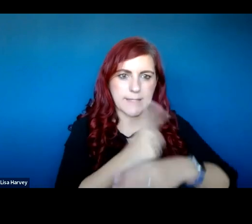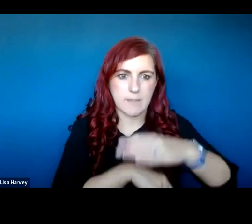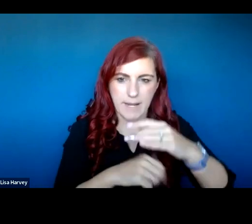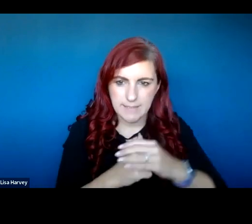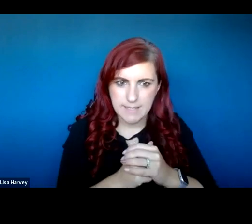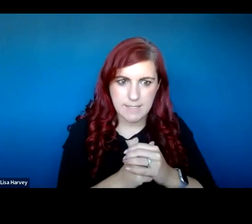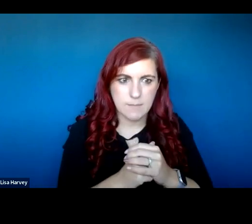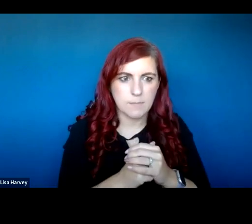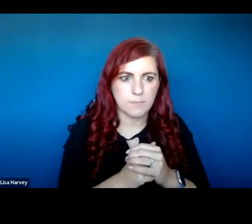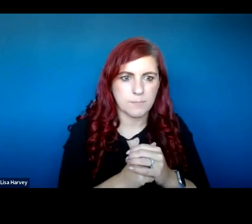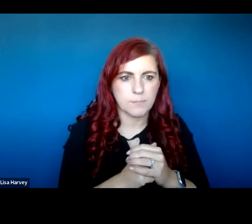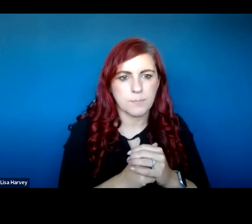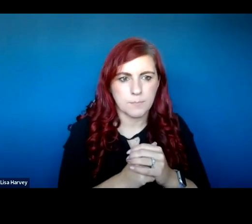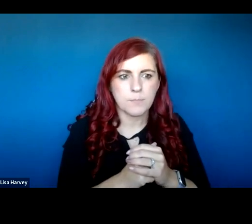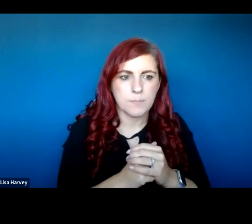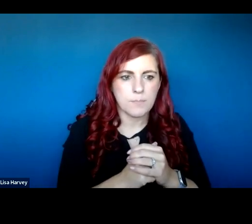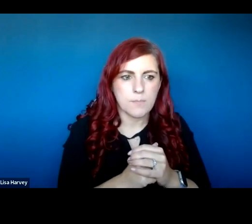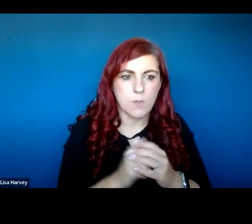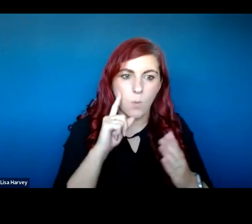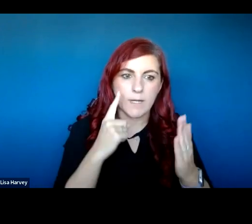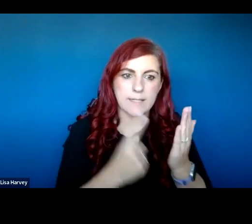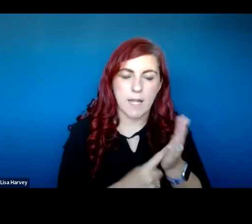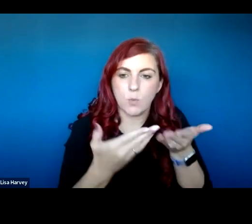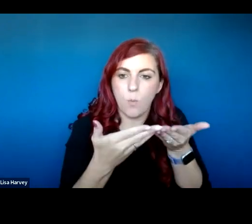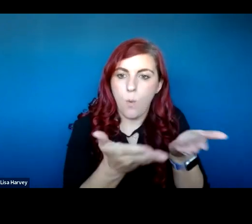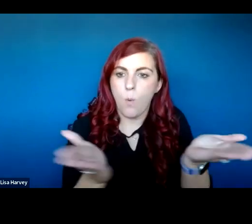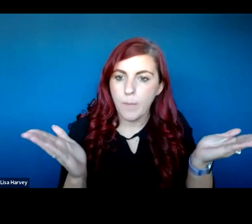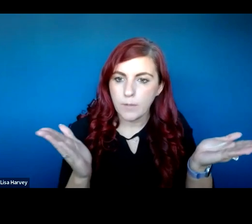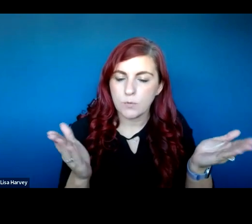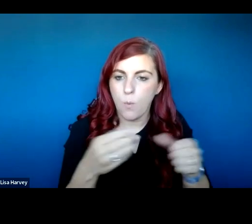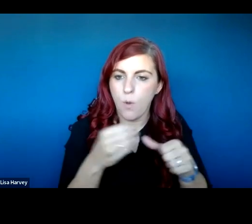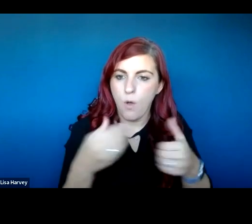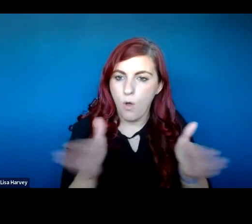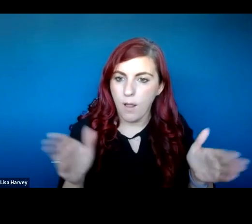And we decided ultimately to open the survey to all adults living in Ireland.